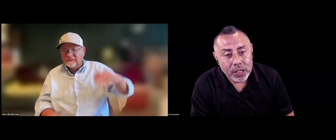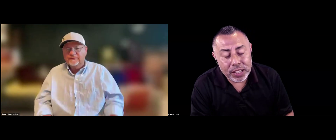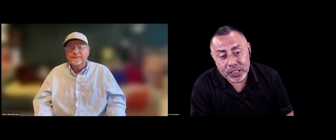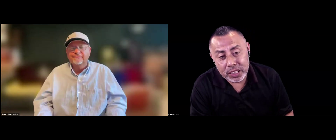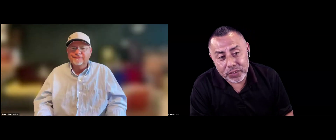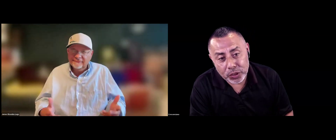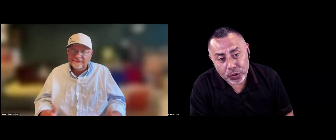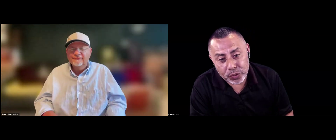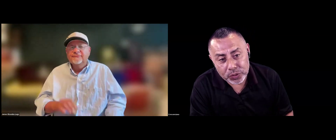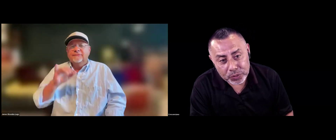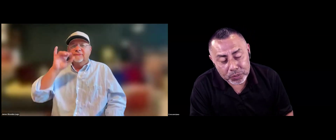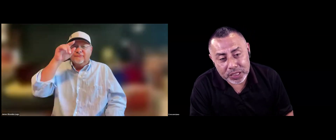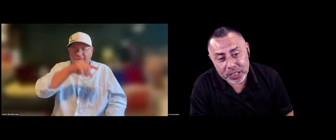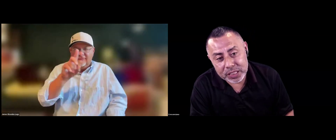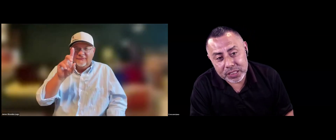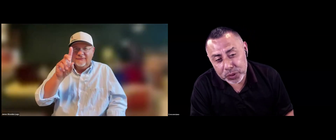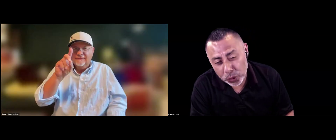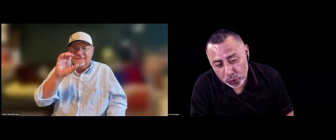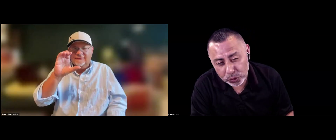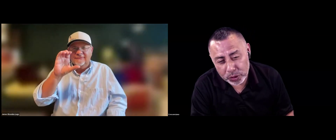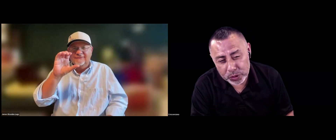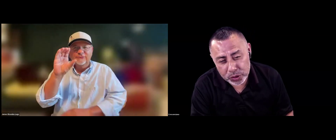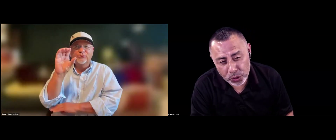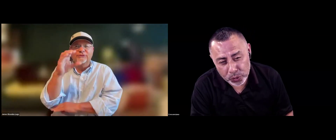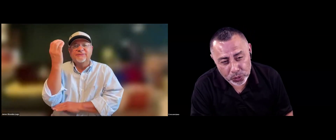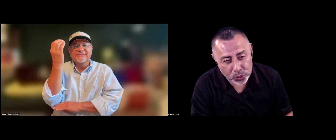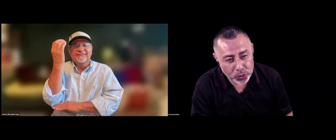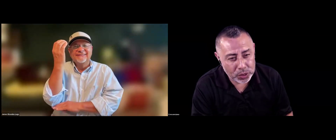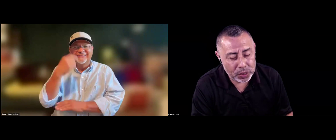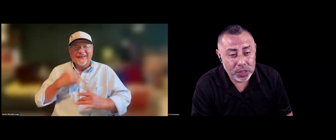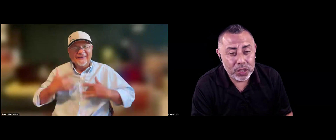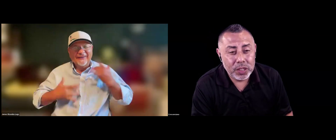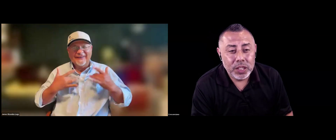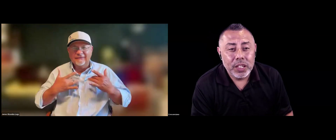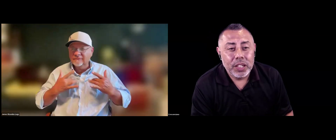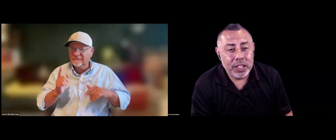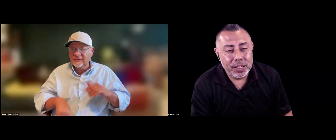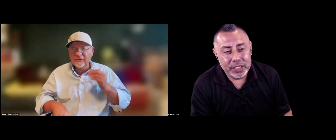I couldn't even go because it was cold or there was snow.